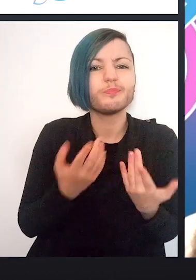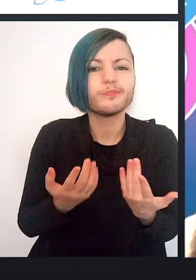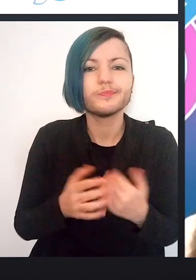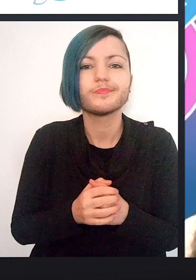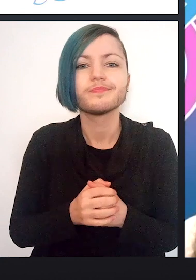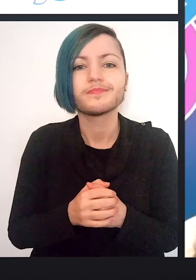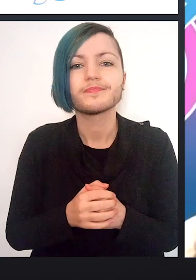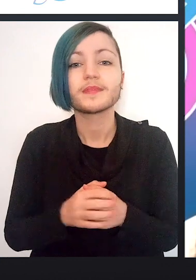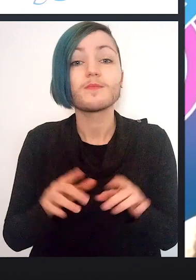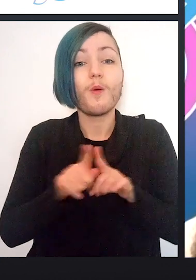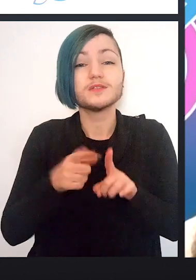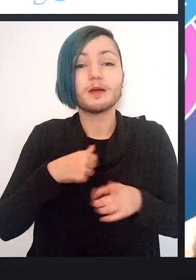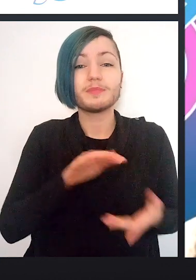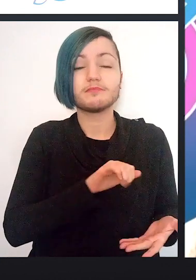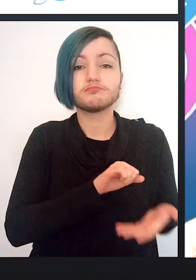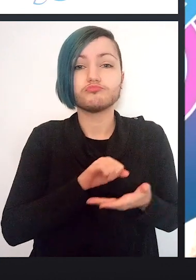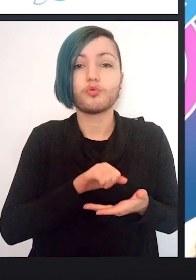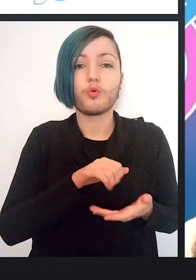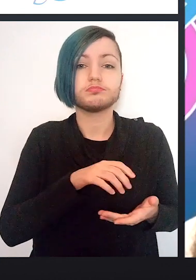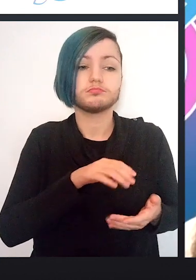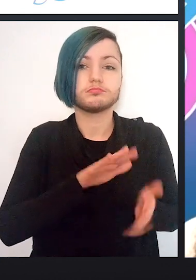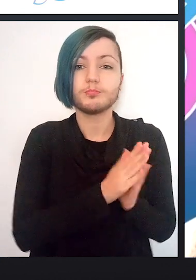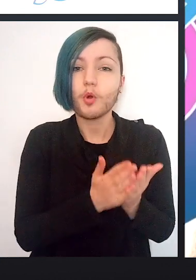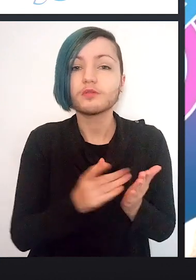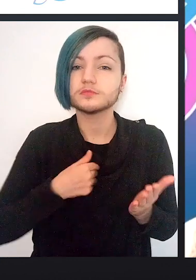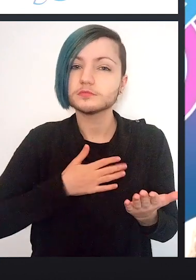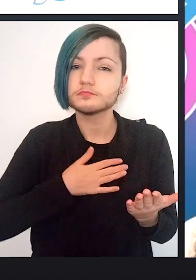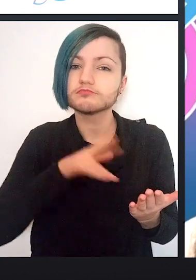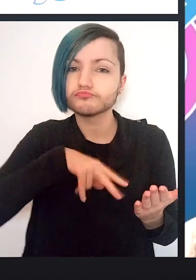And also, I've taken with me some books I enjoyed reading,